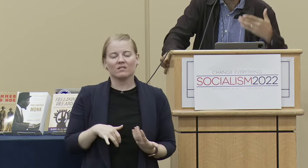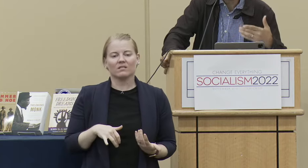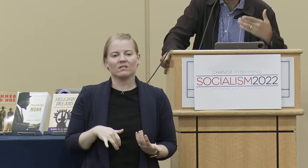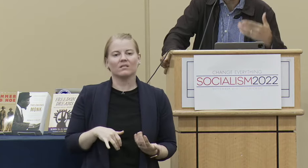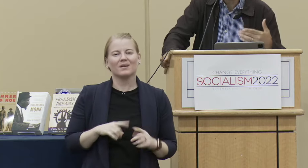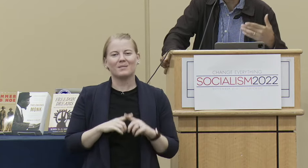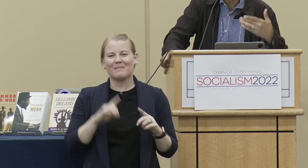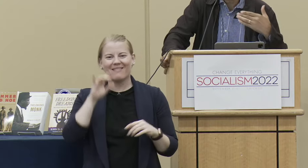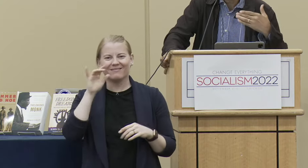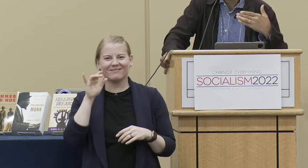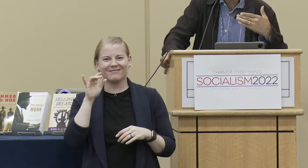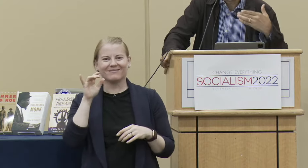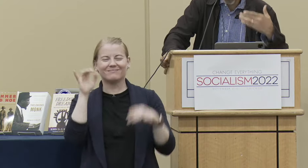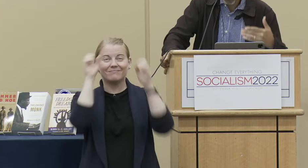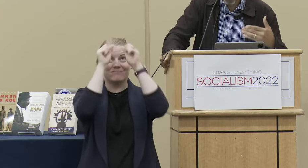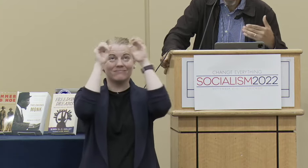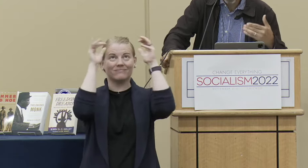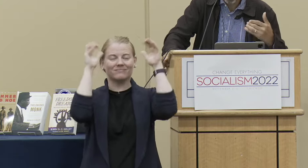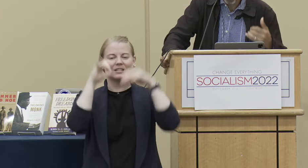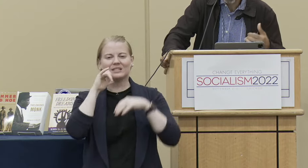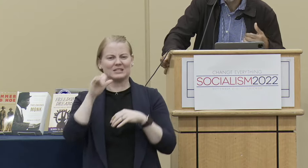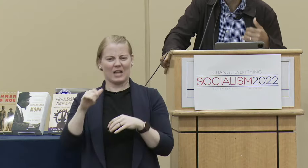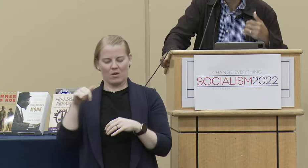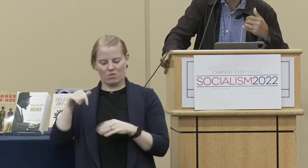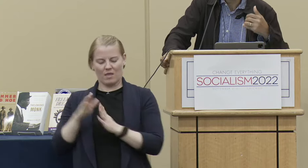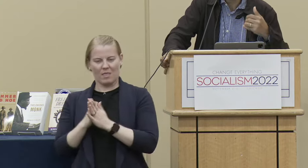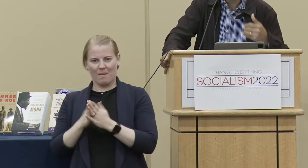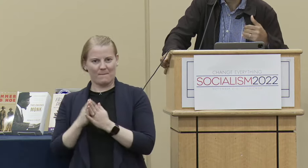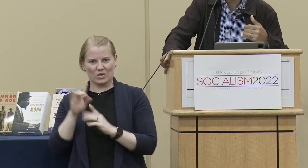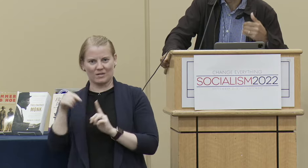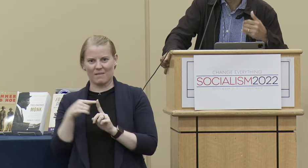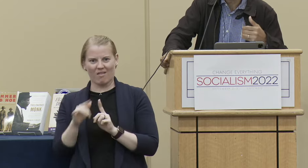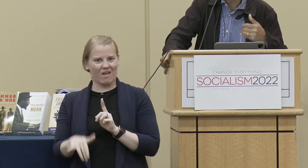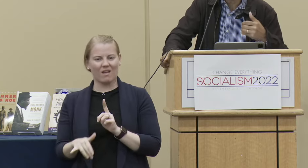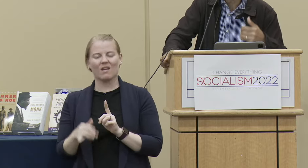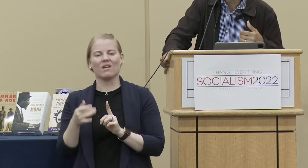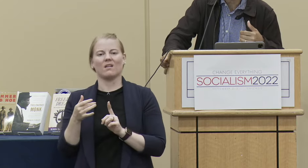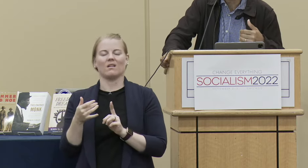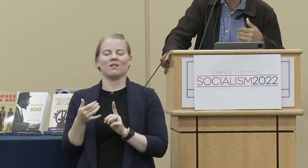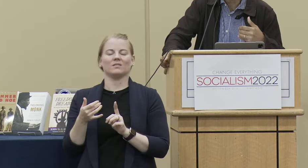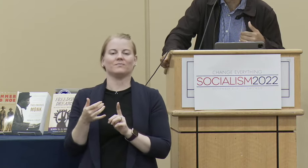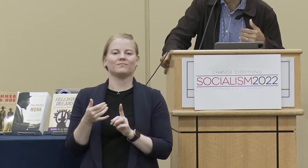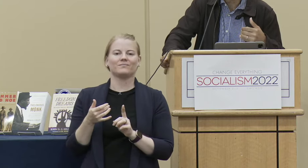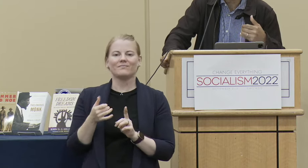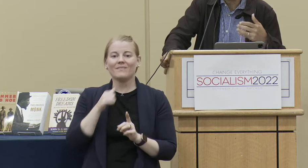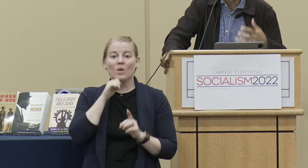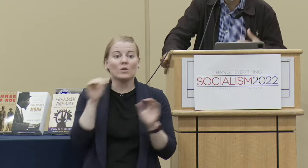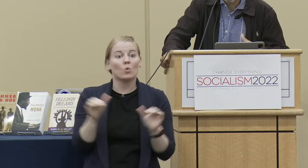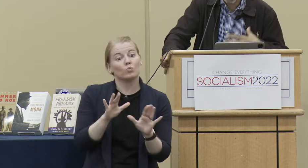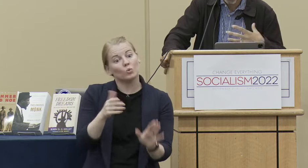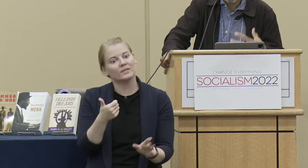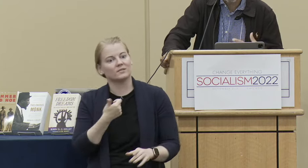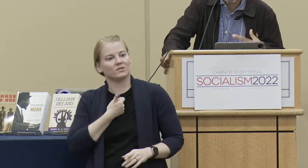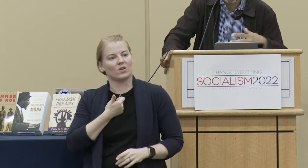terms what the world would look like. I love that exercise, I love it, but that's not really what the book's about, nor is